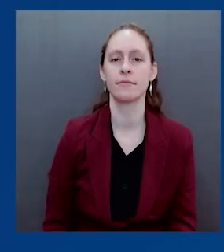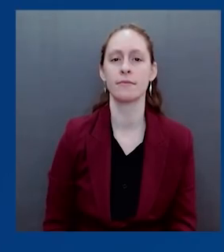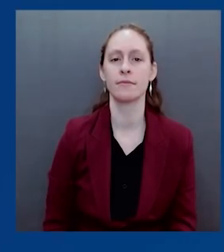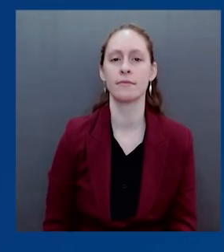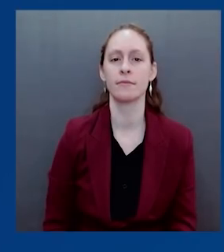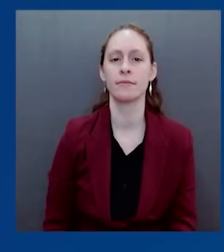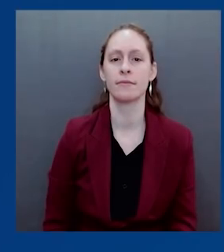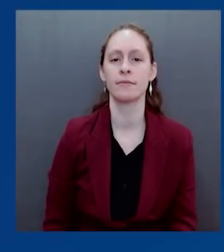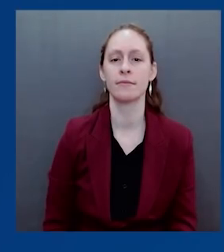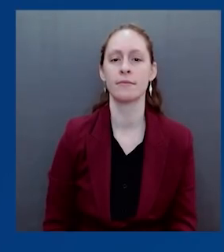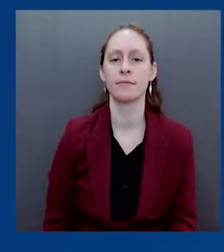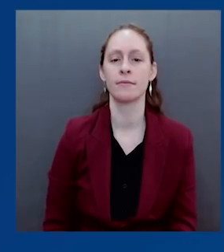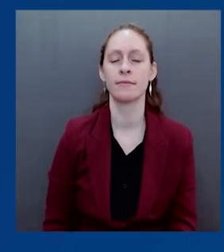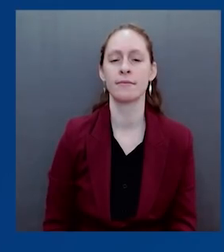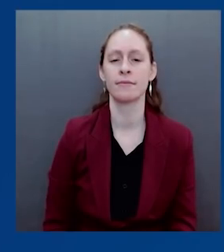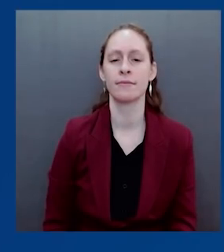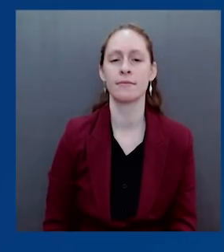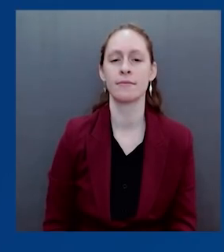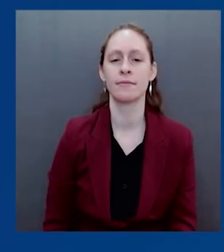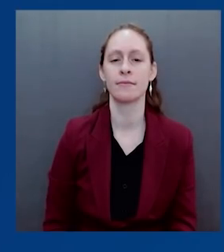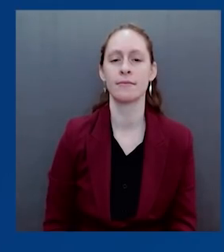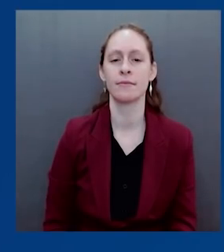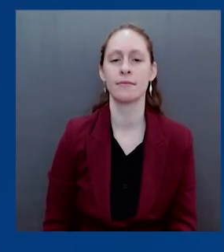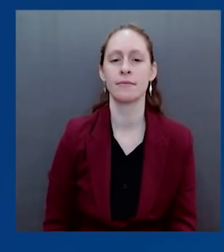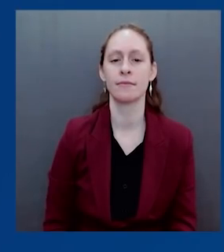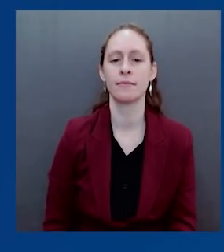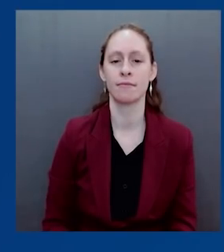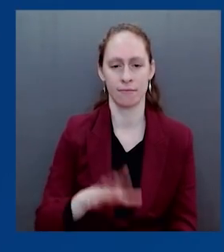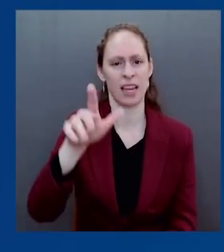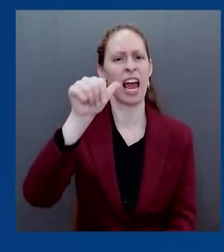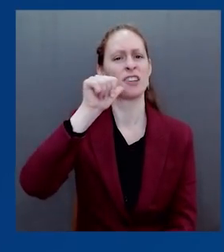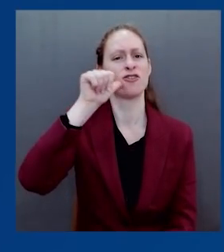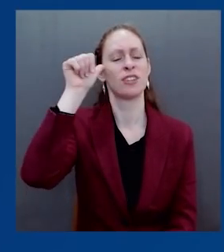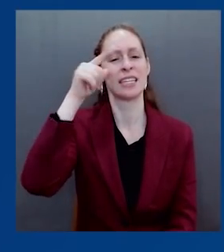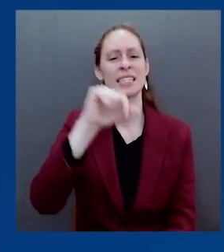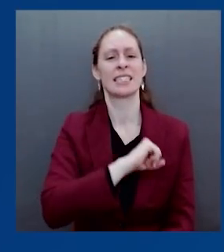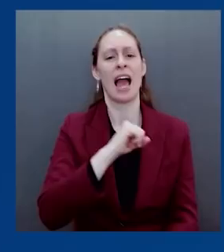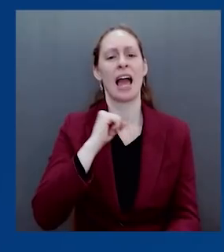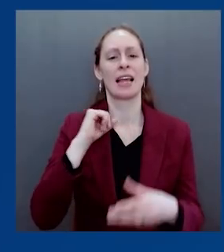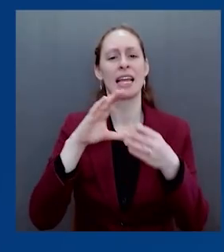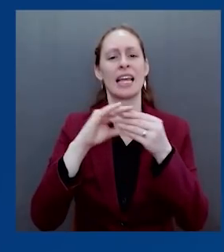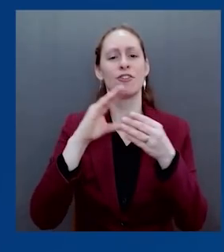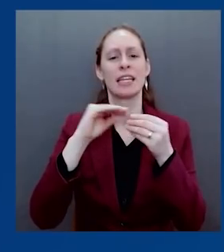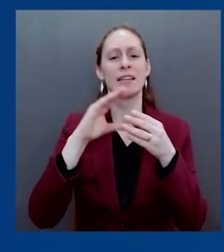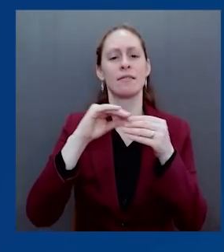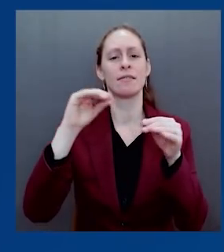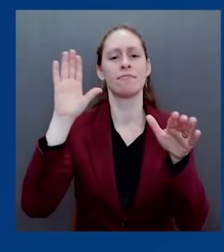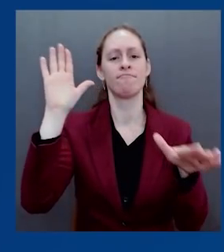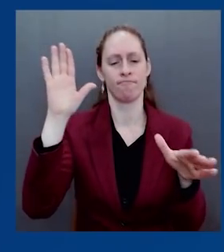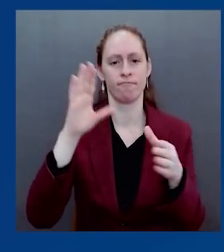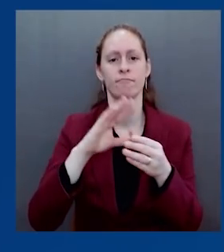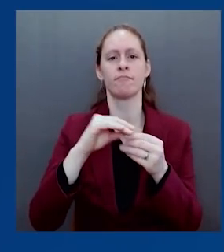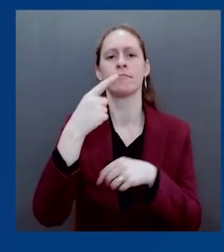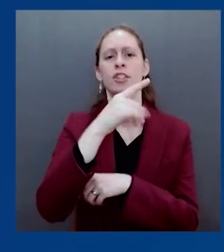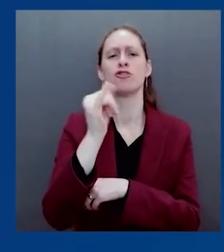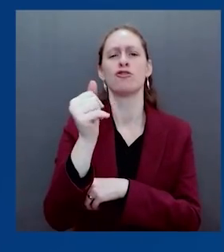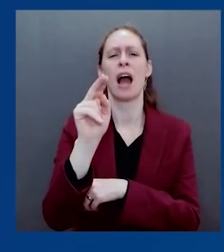During a Senate hearing yesterday, Janet Woodcock mentioned that it was going to be difficult for people